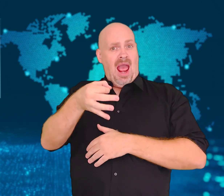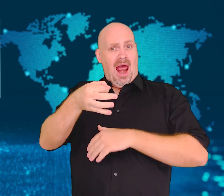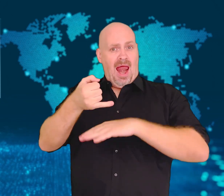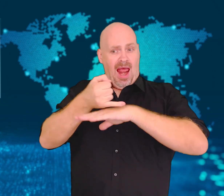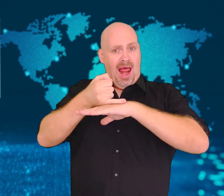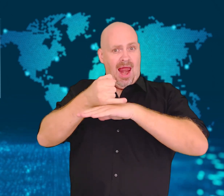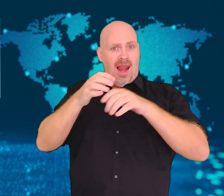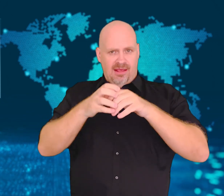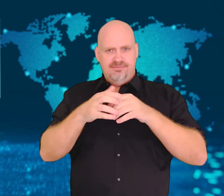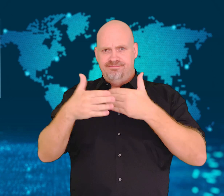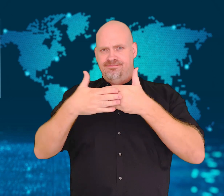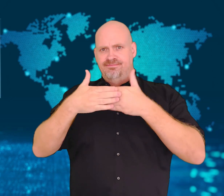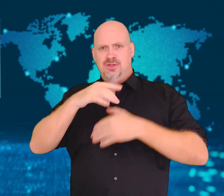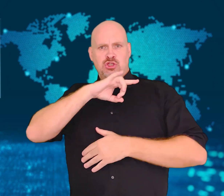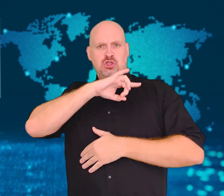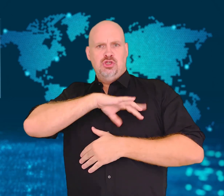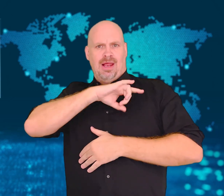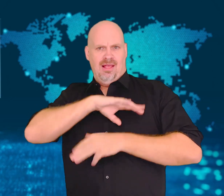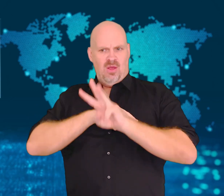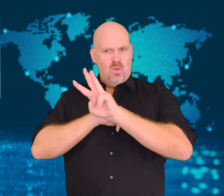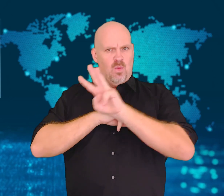the fire under control.